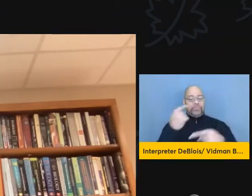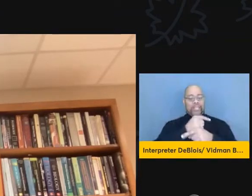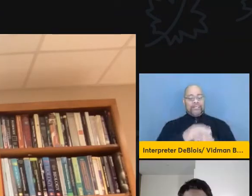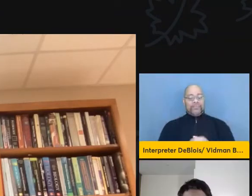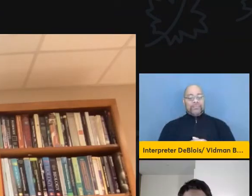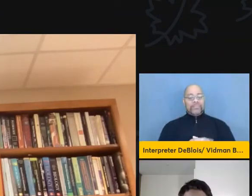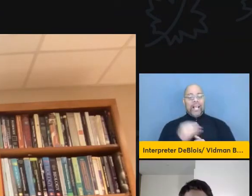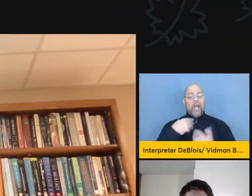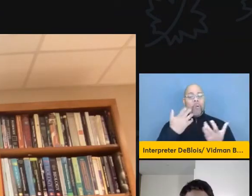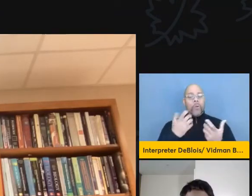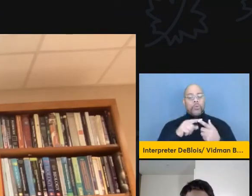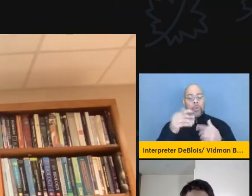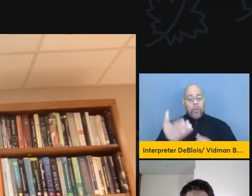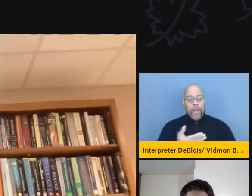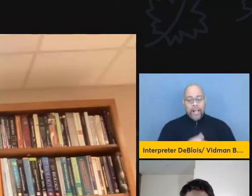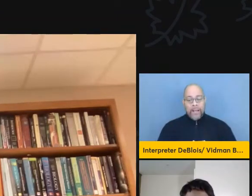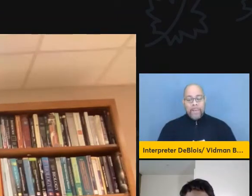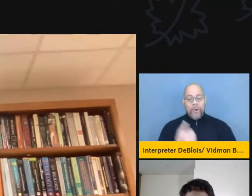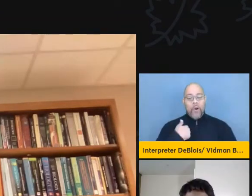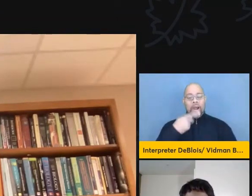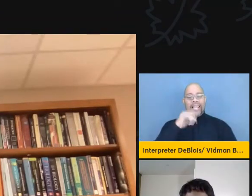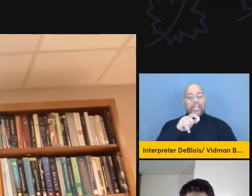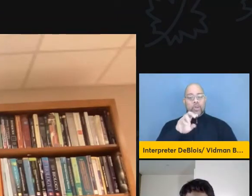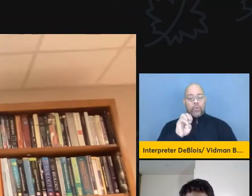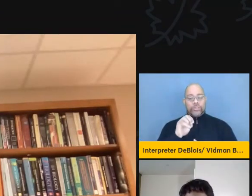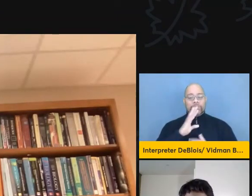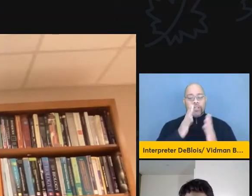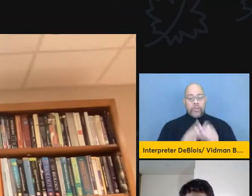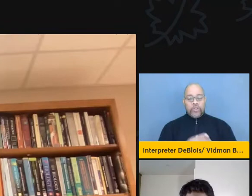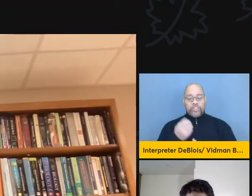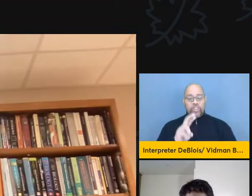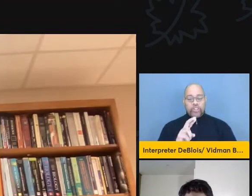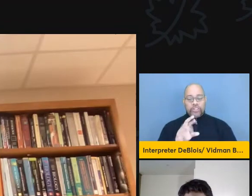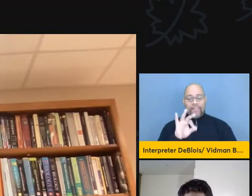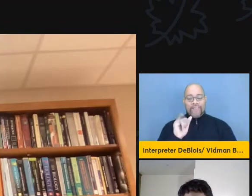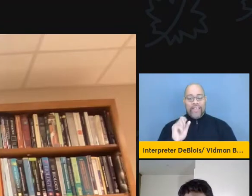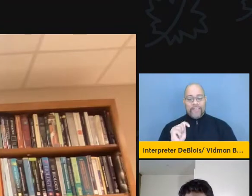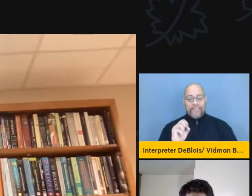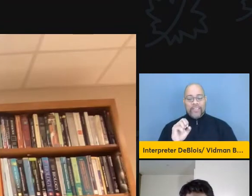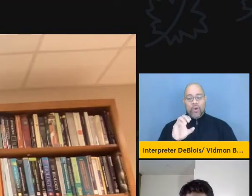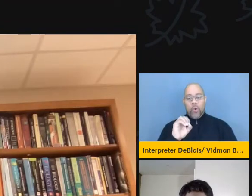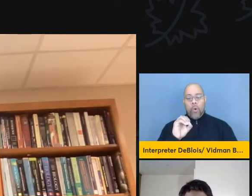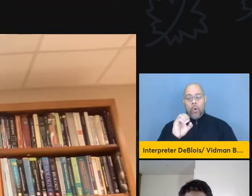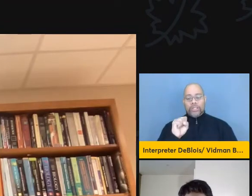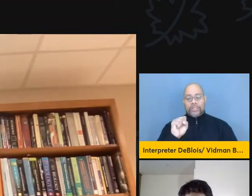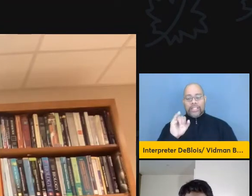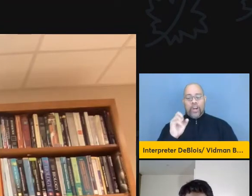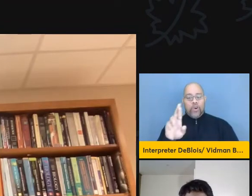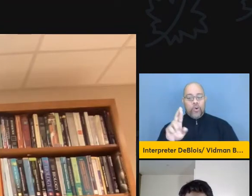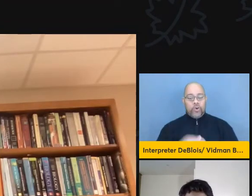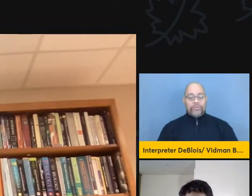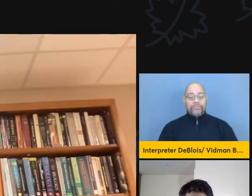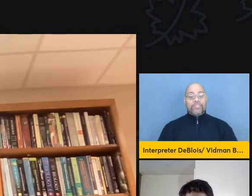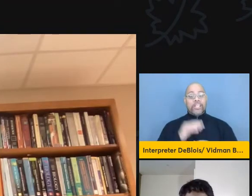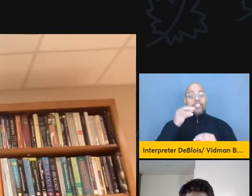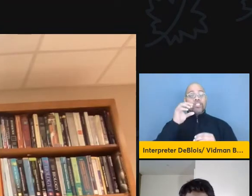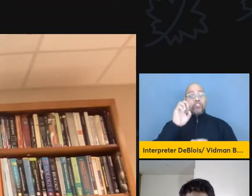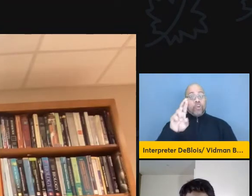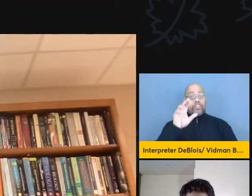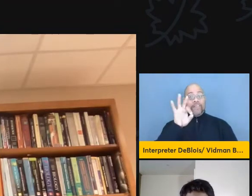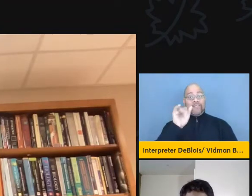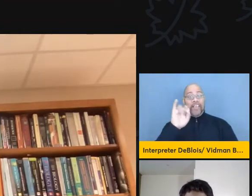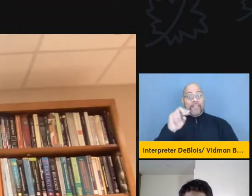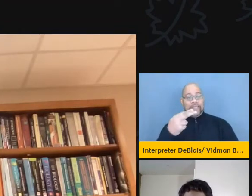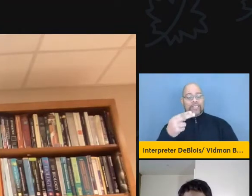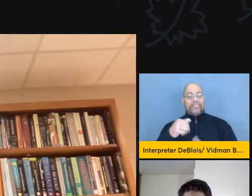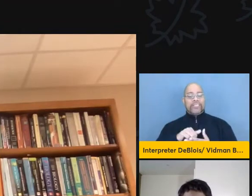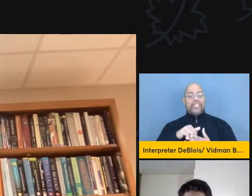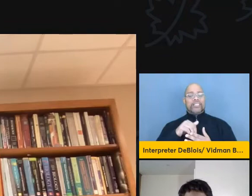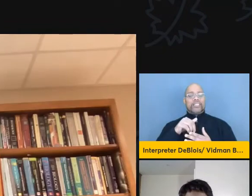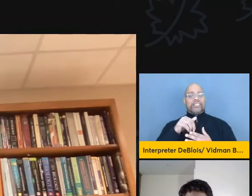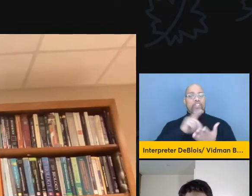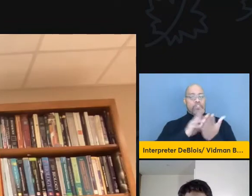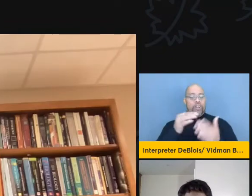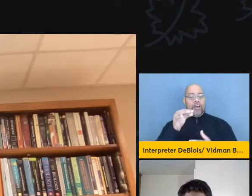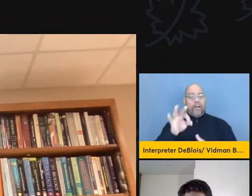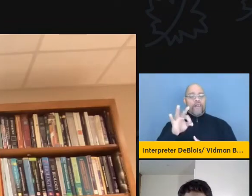like to welcome our keynote speaker, Dr. Faith are here. Dr. Faith is a professor of malaria immunology, and she is the